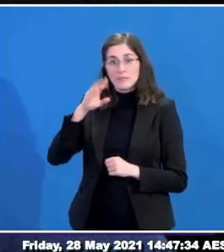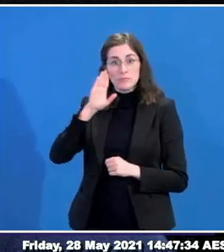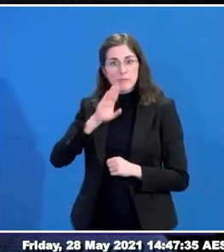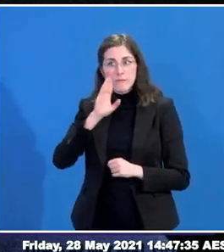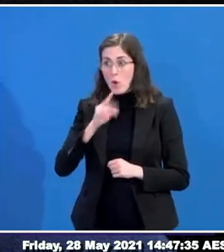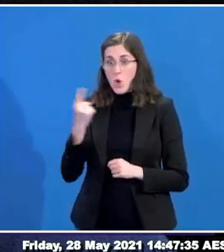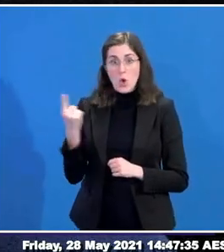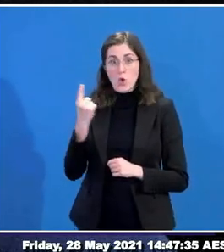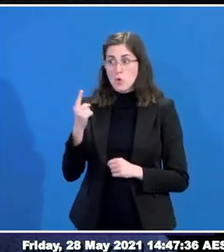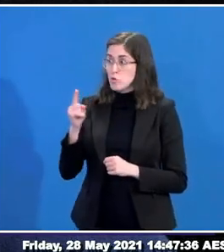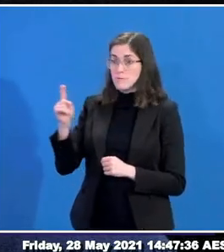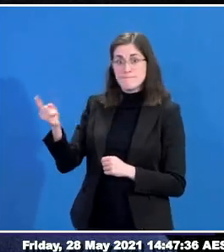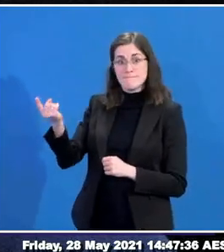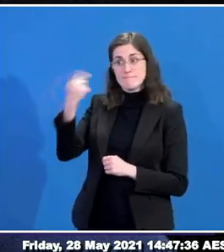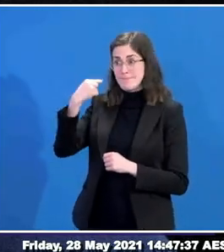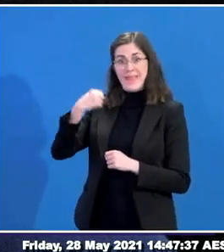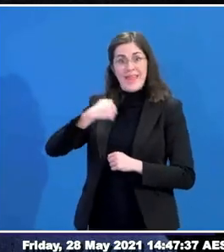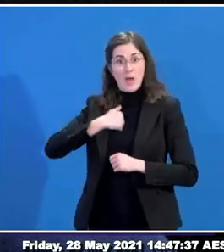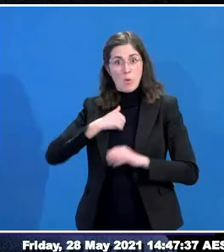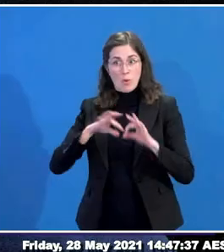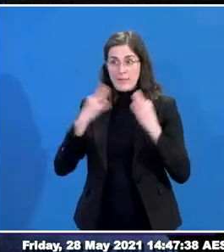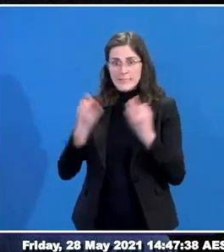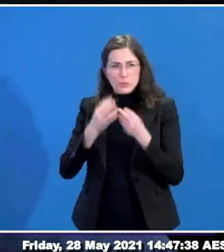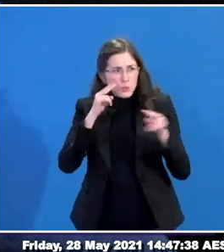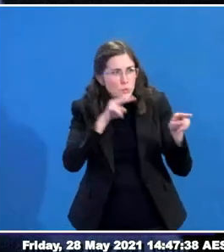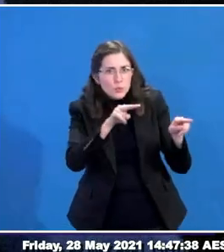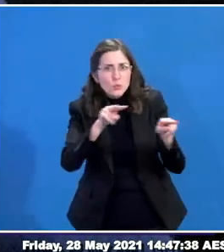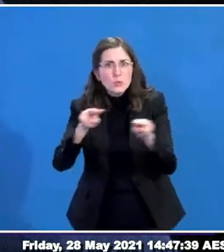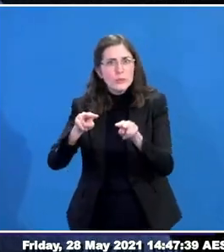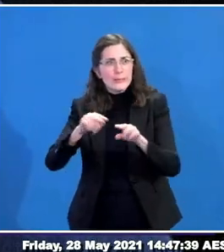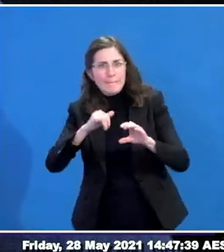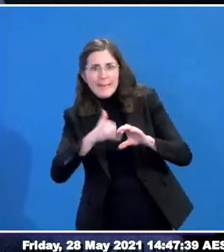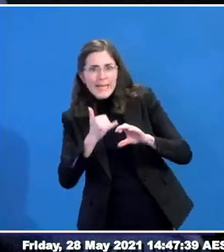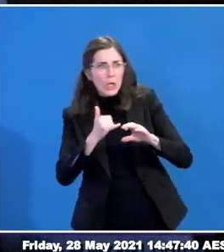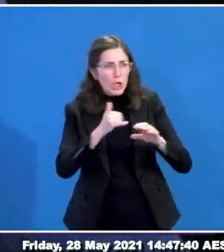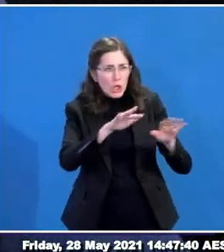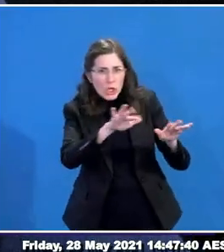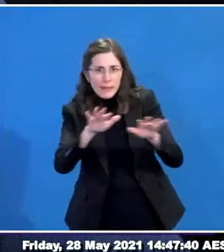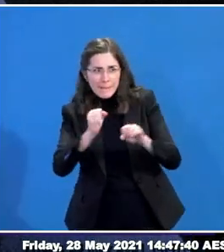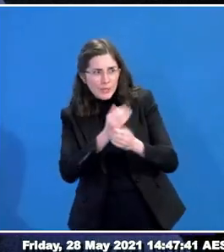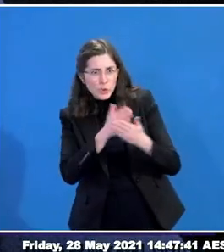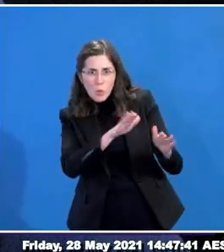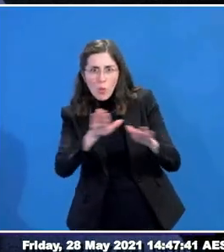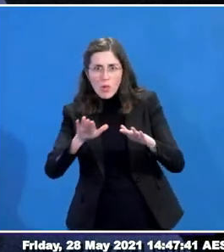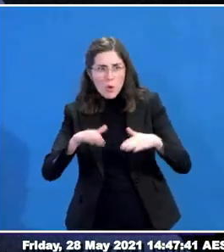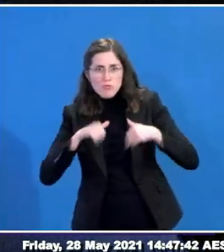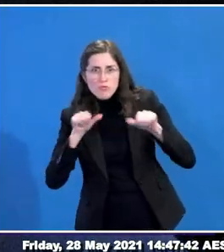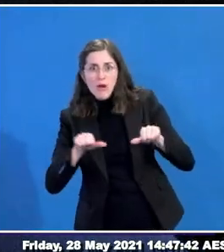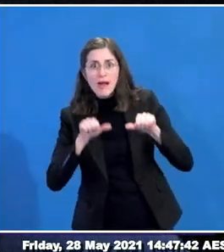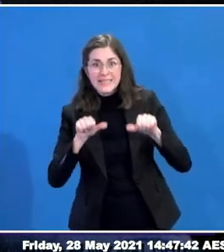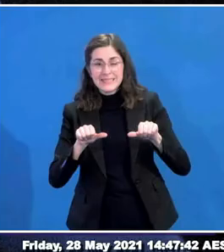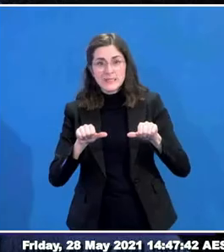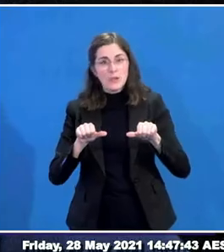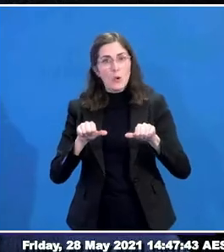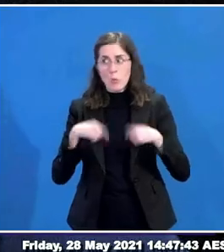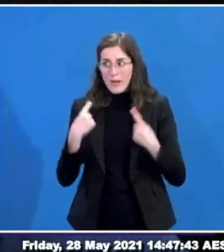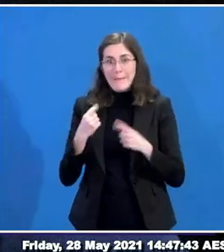checks, and looked very closely at how the process of checking had been done.